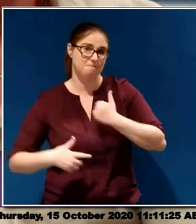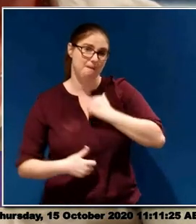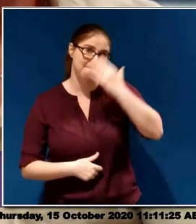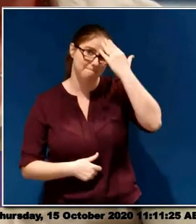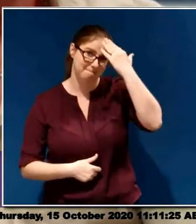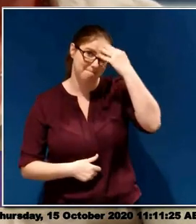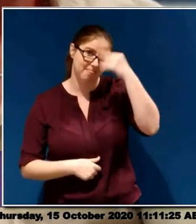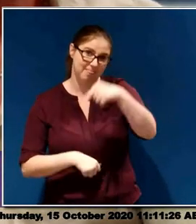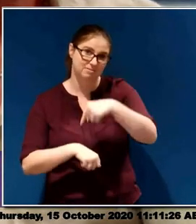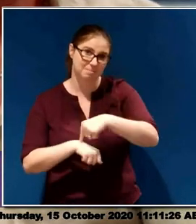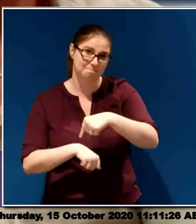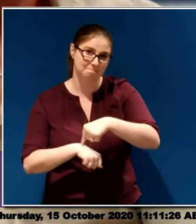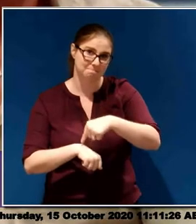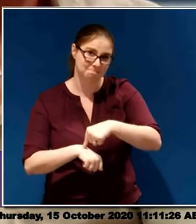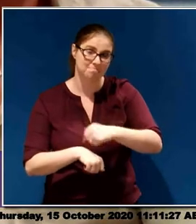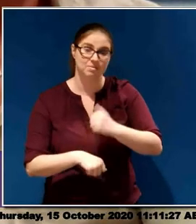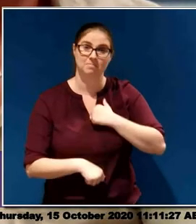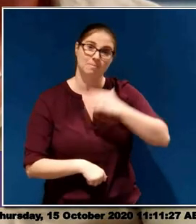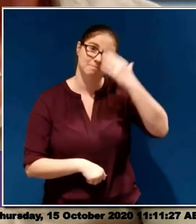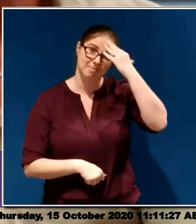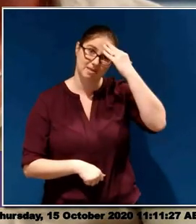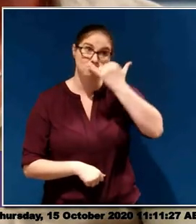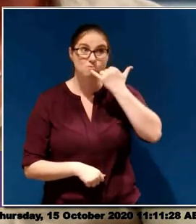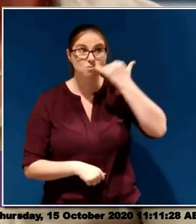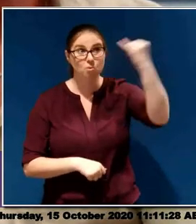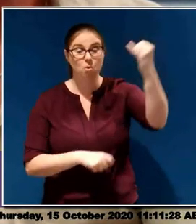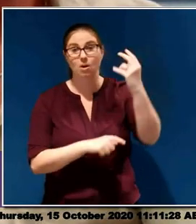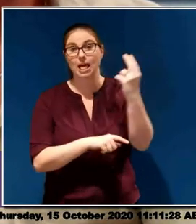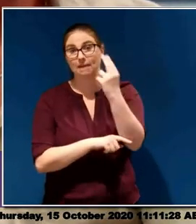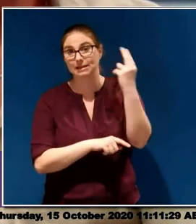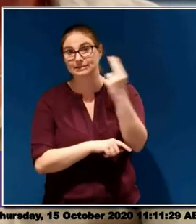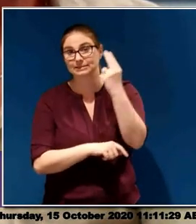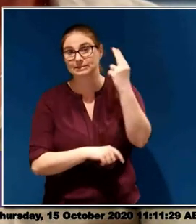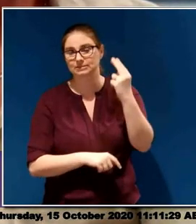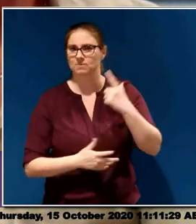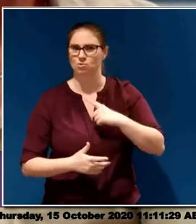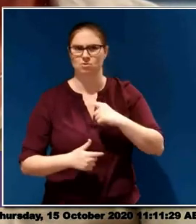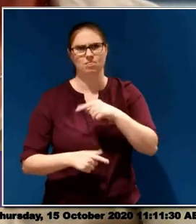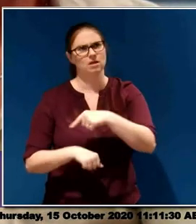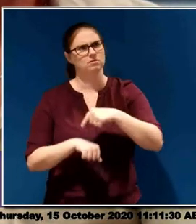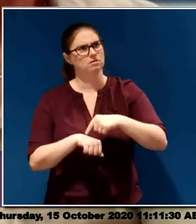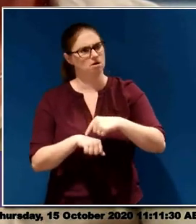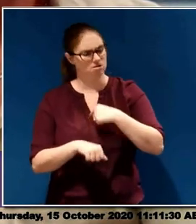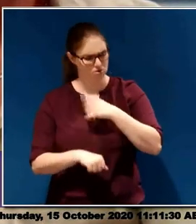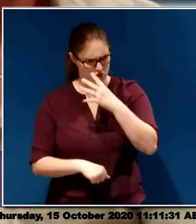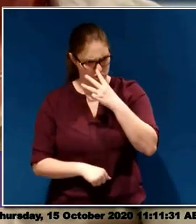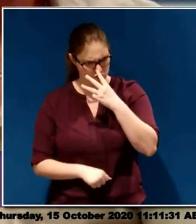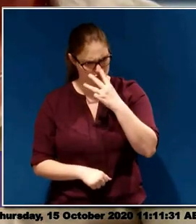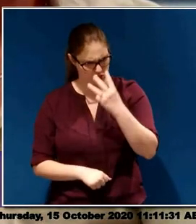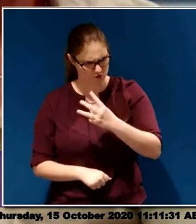But since I was 13 - yeah, I was 13, turning 14 - they considered me